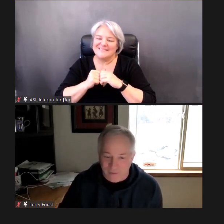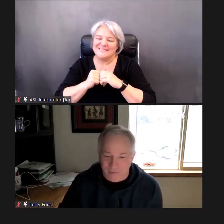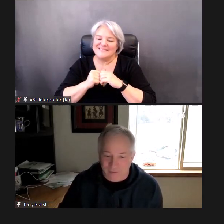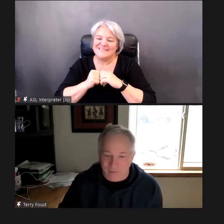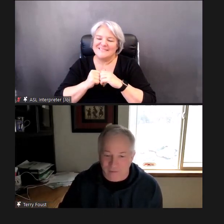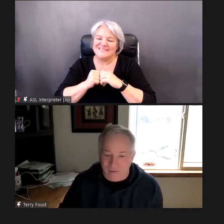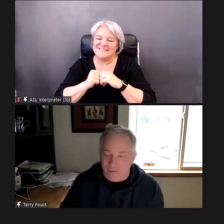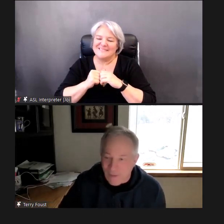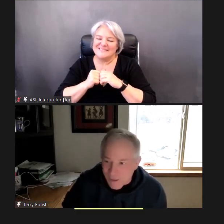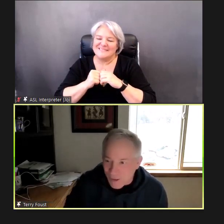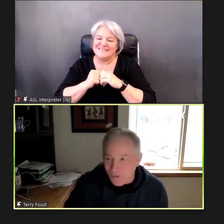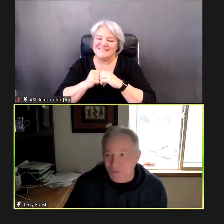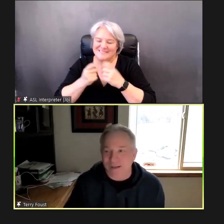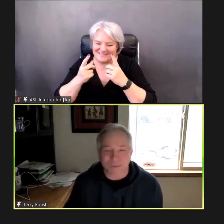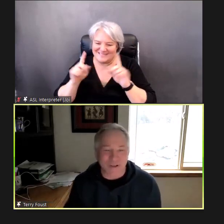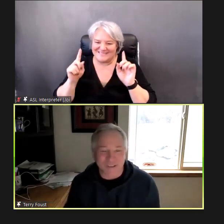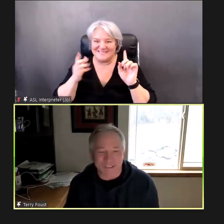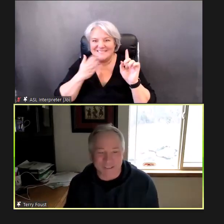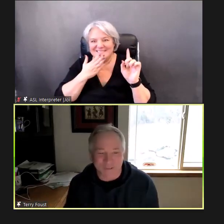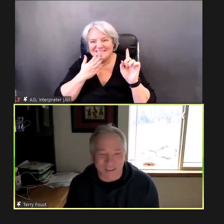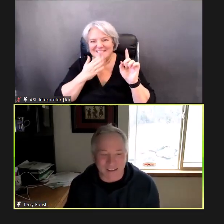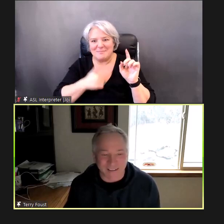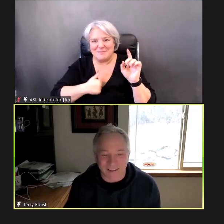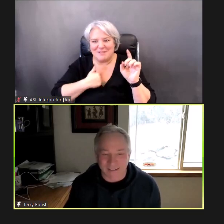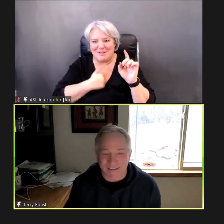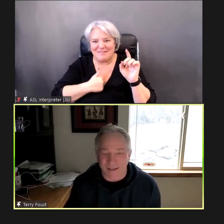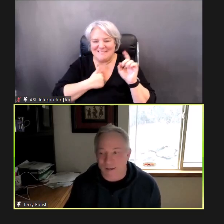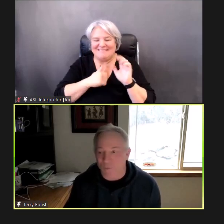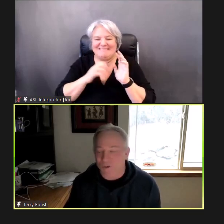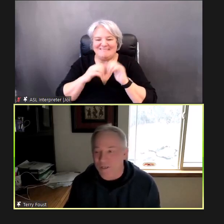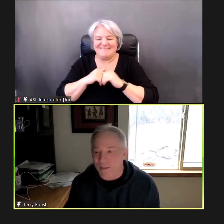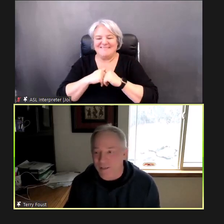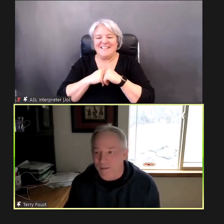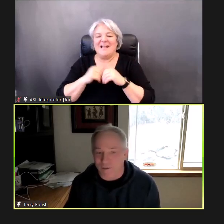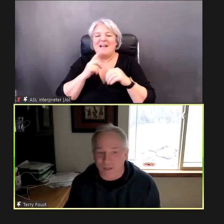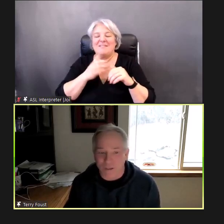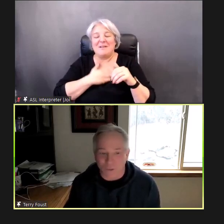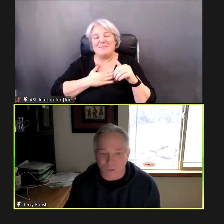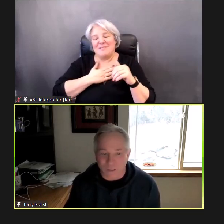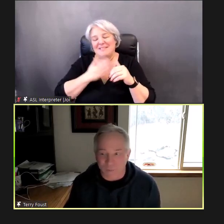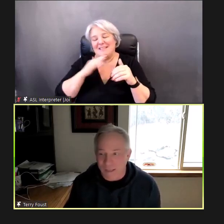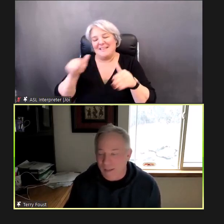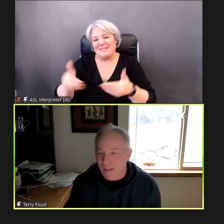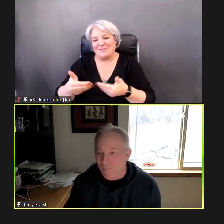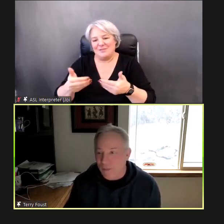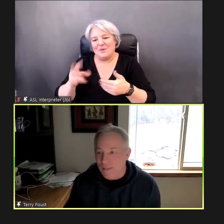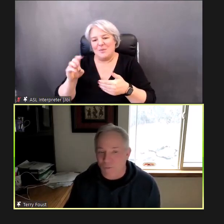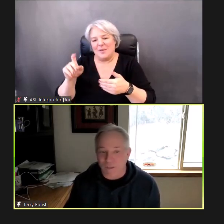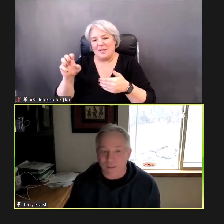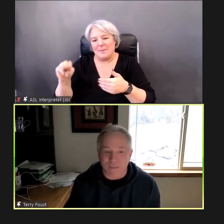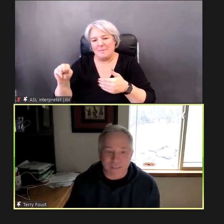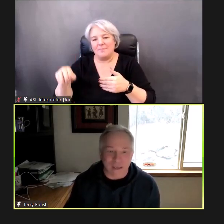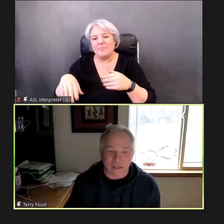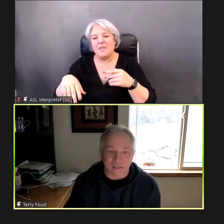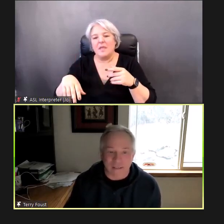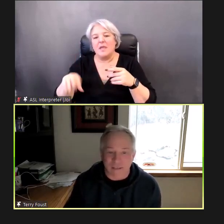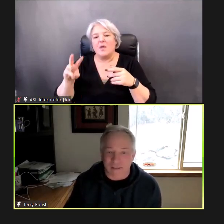Terry thank you and I apologize for that and I appreciate that introduction